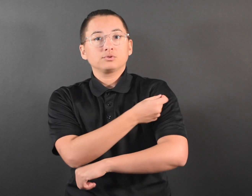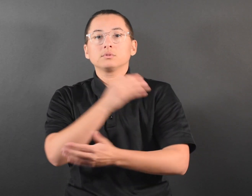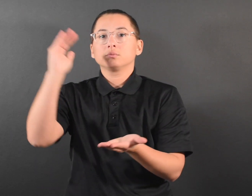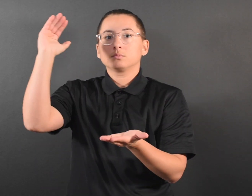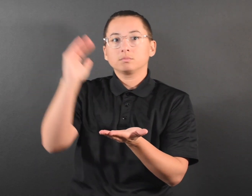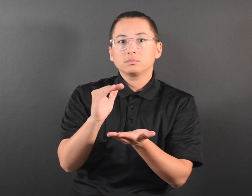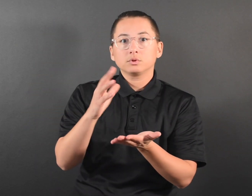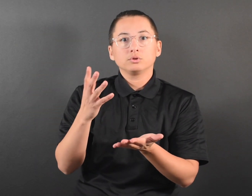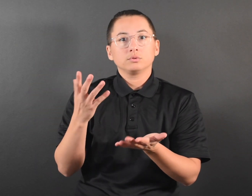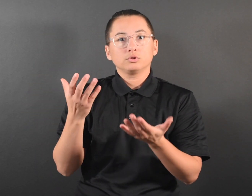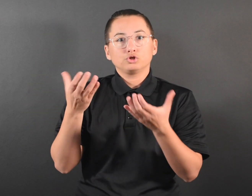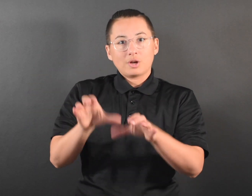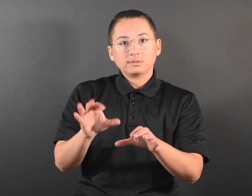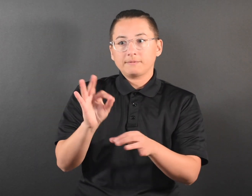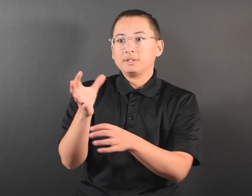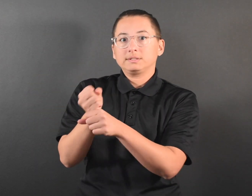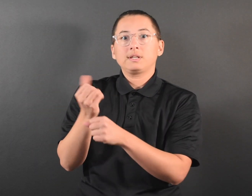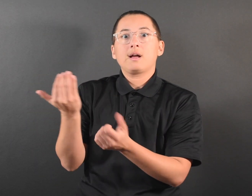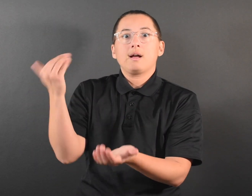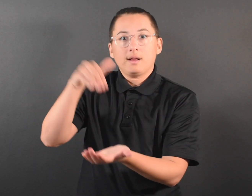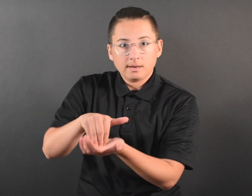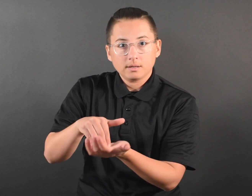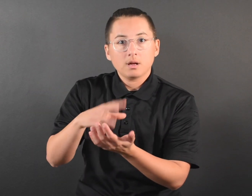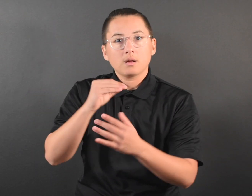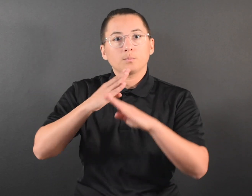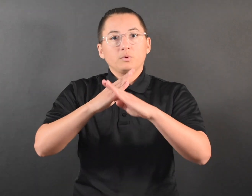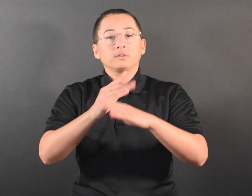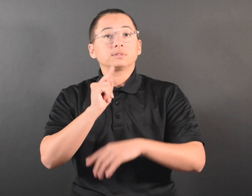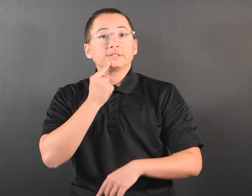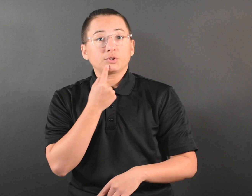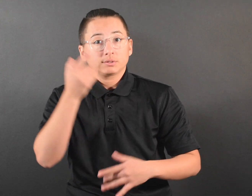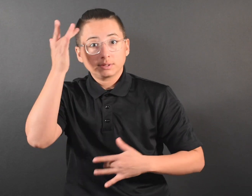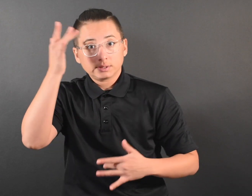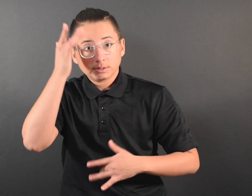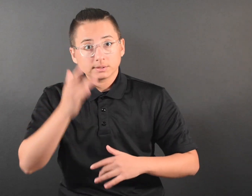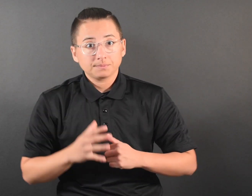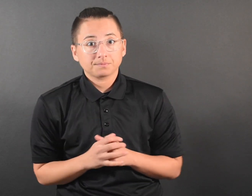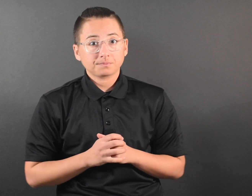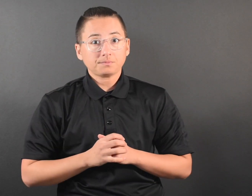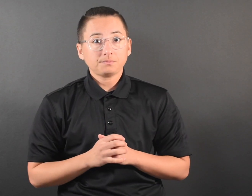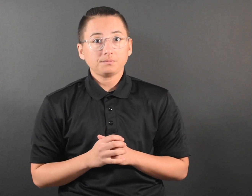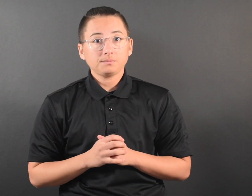Vaccination reduces the chance of that happening and help prevent severe disease.